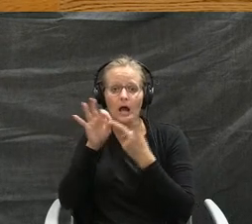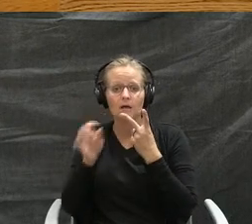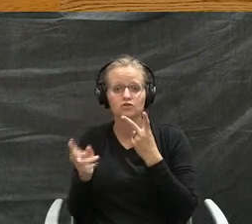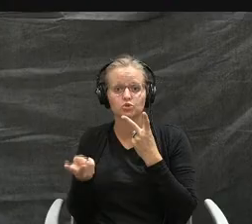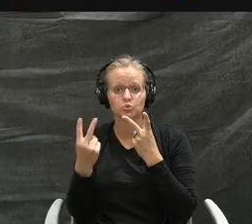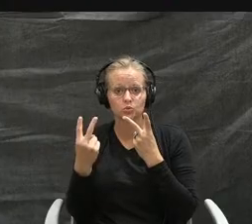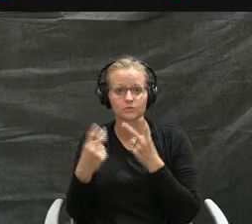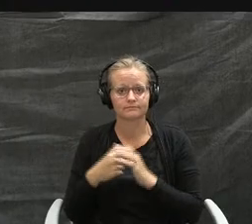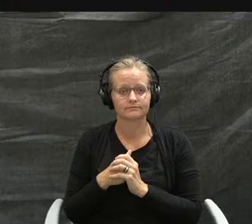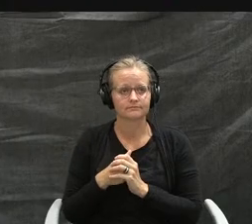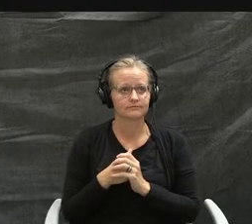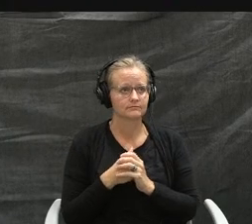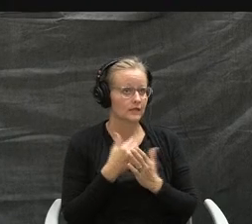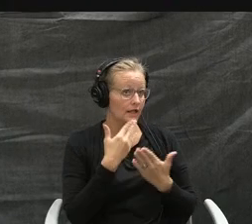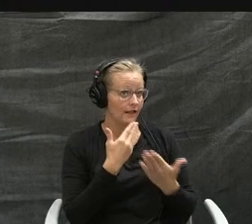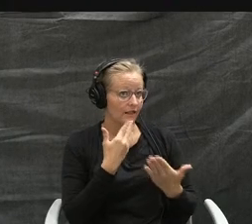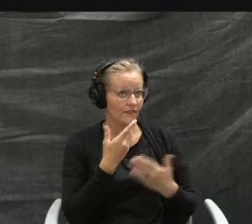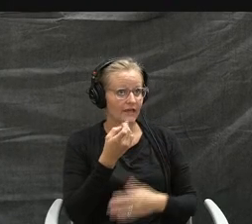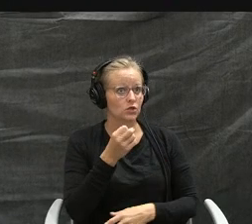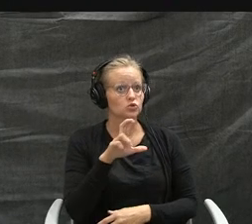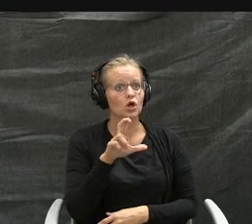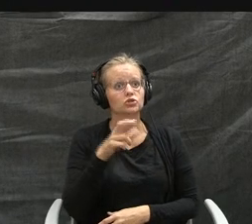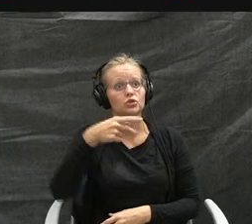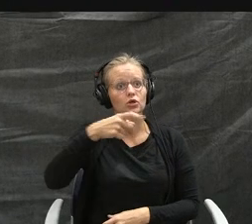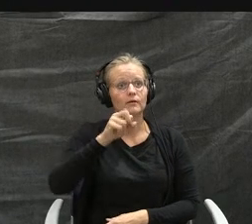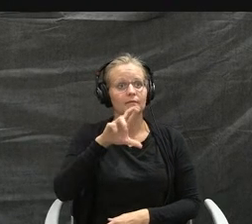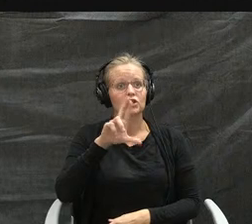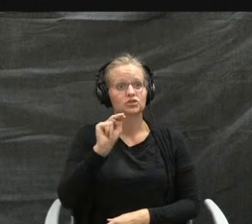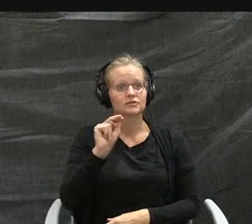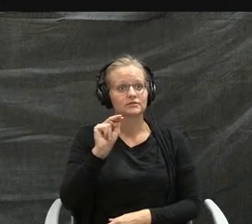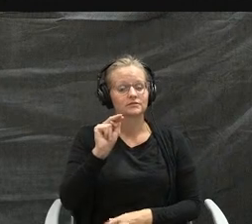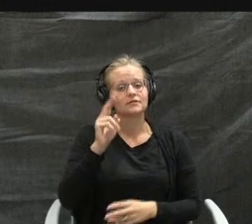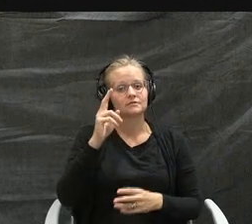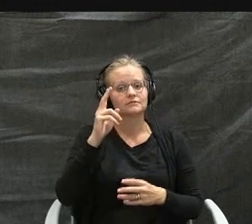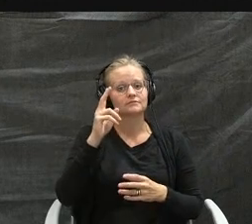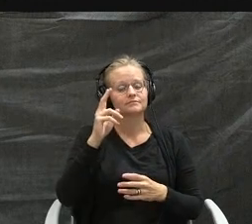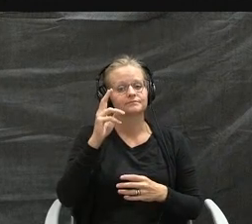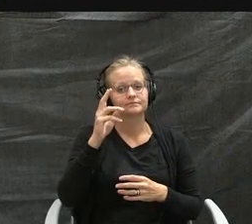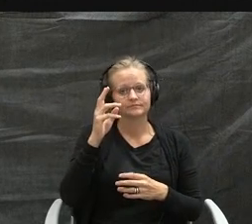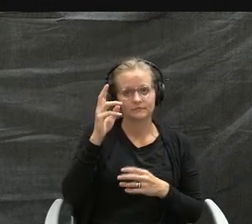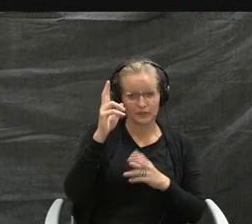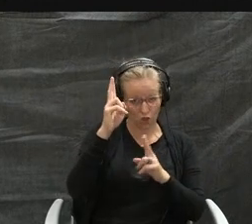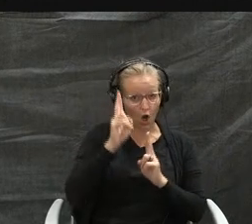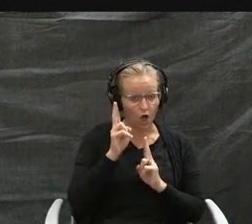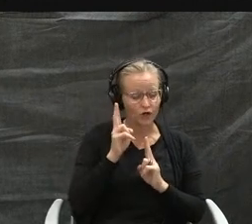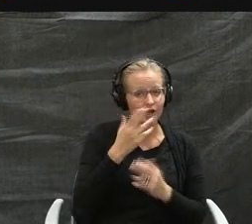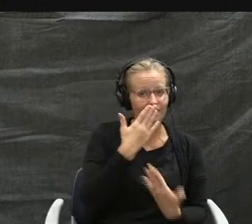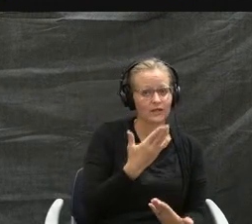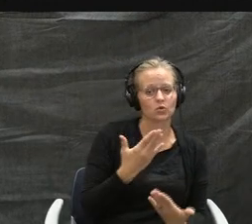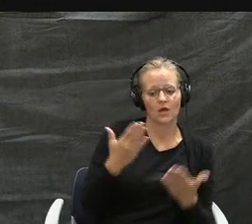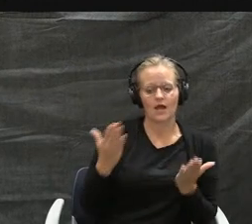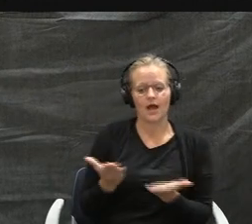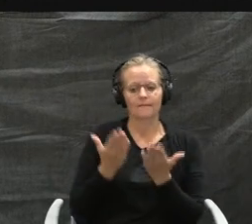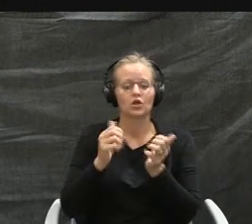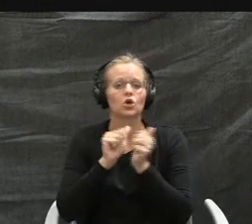Thank you doctor Peterson's an honor to be here. Uhm, and I'm also here tonight with Miss Diana Ortiz. Hedges choose one